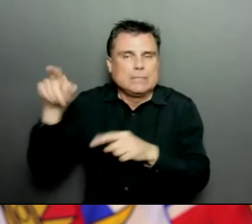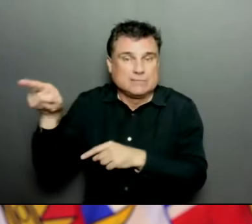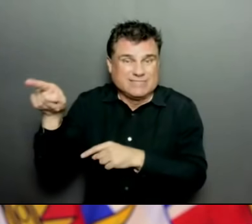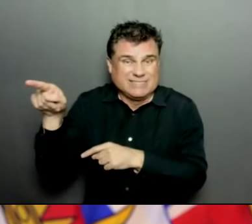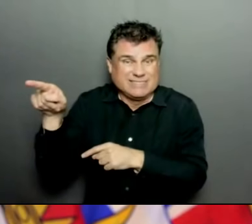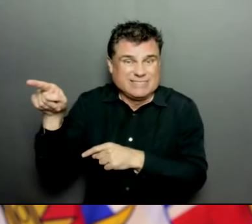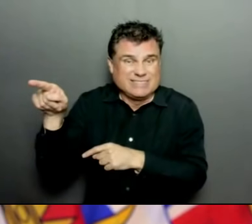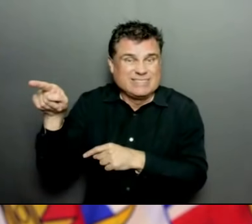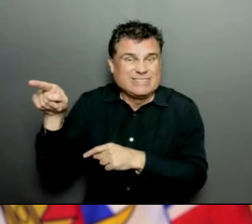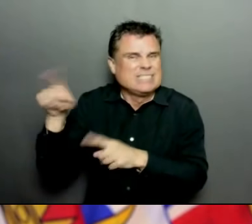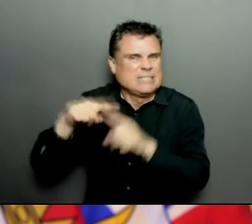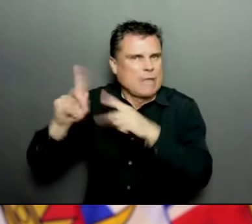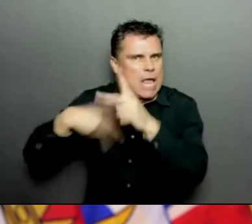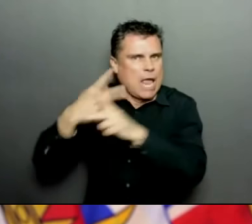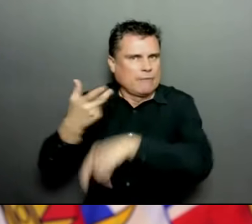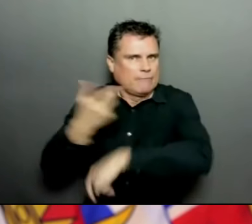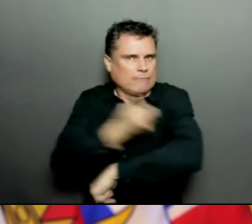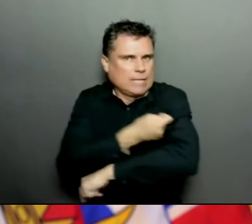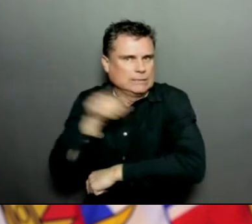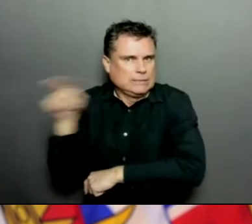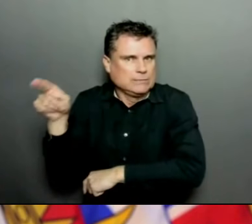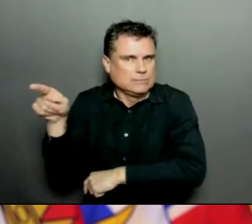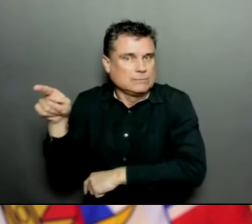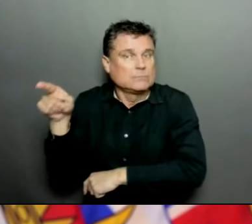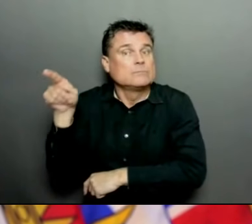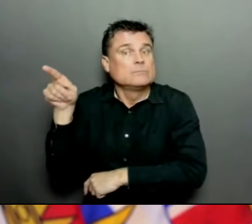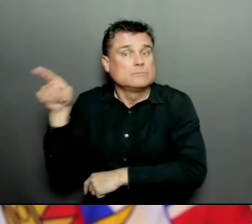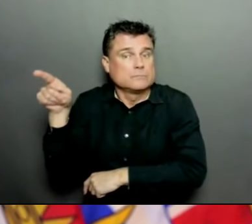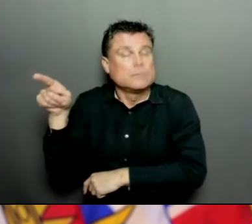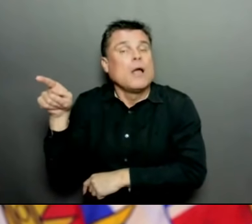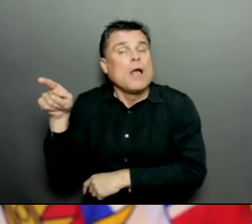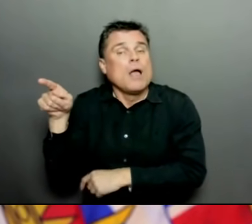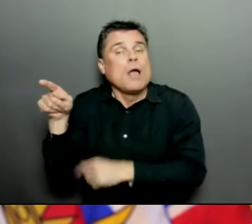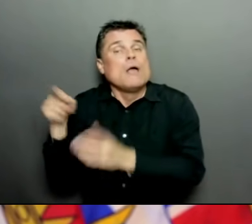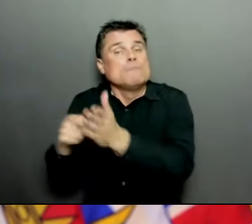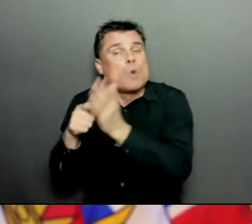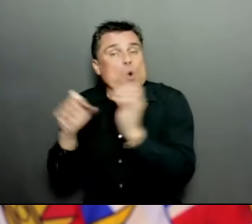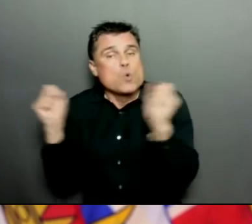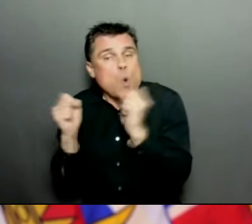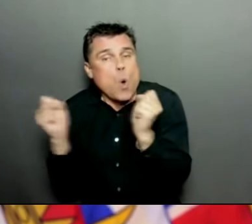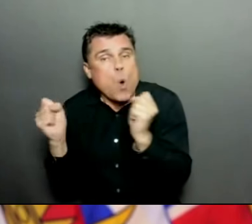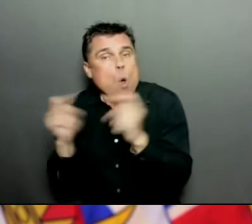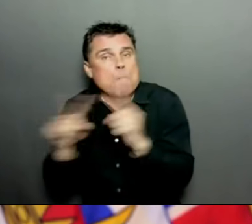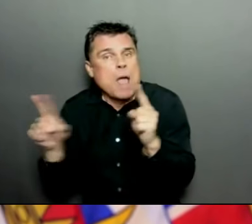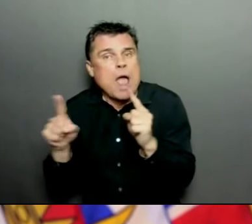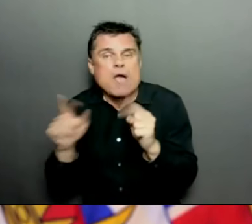by Health Canada that we can bring that out to a number of remote and isolated communities and into care homes themselves.